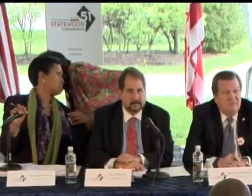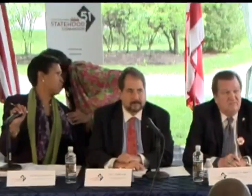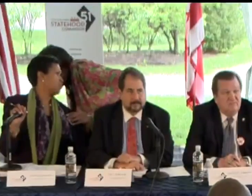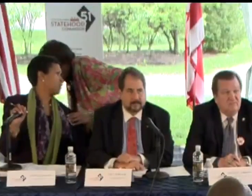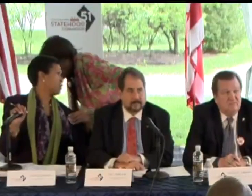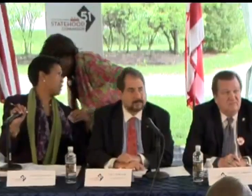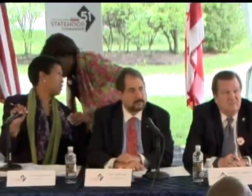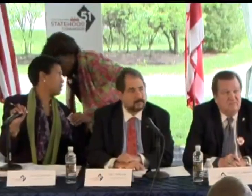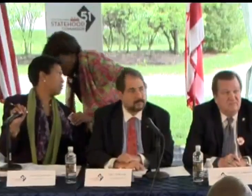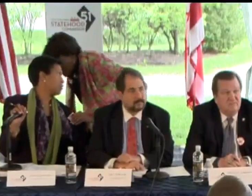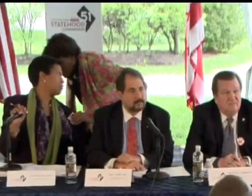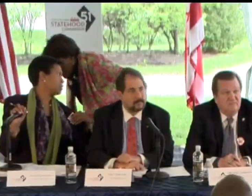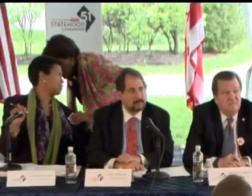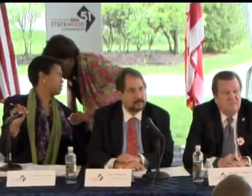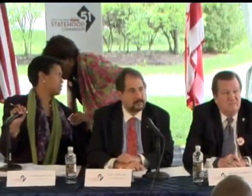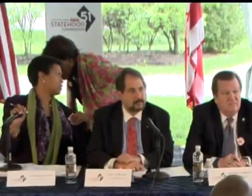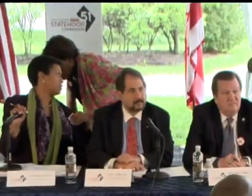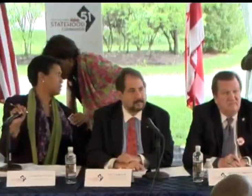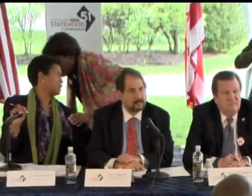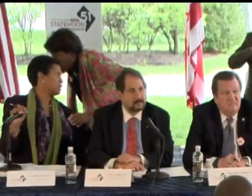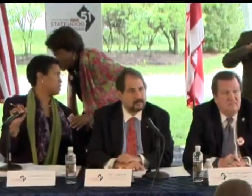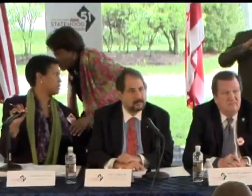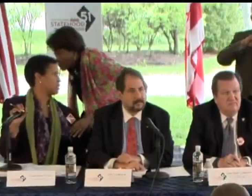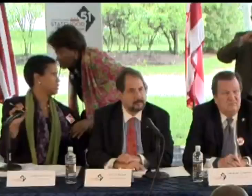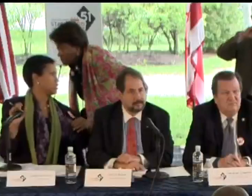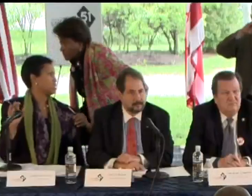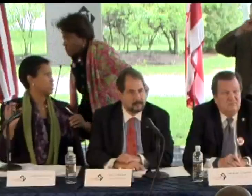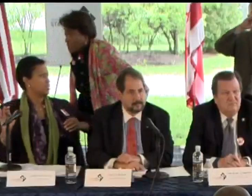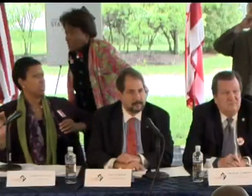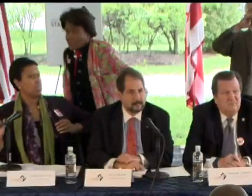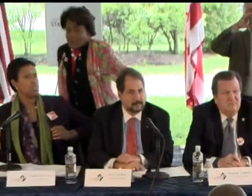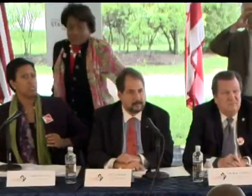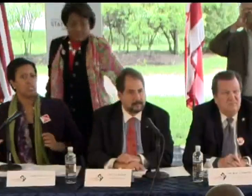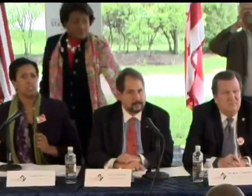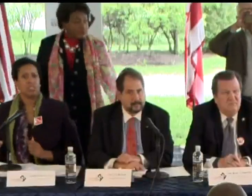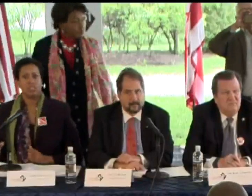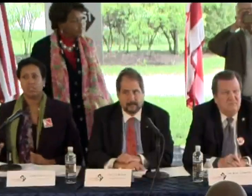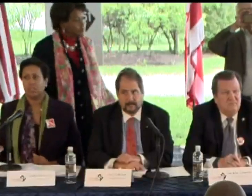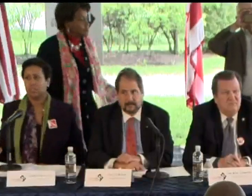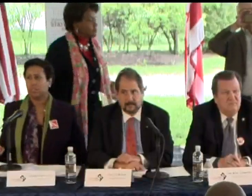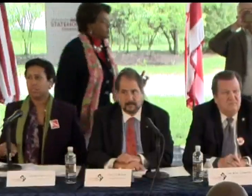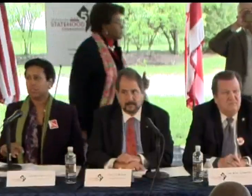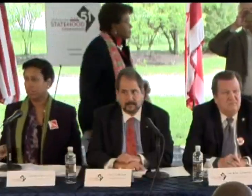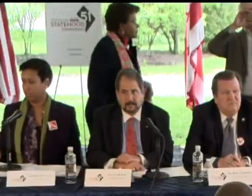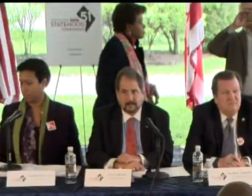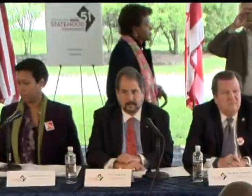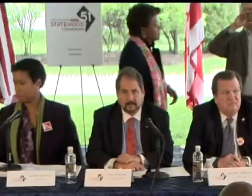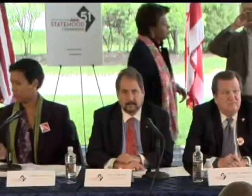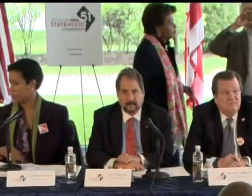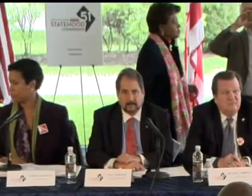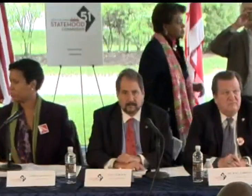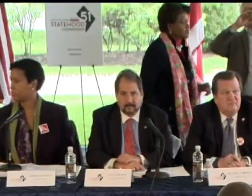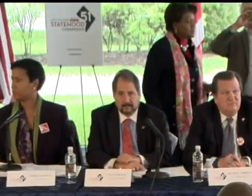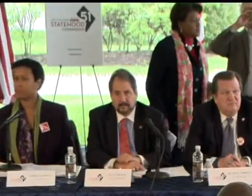ONE IS THAT THE DELEGATES THAT ARE HERE, THE ORIGINAL